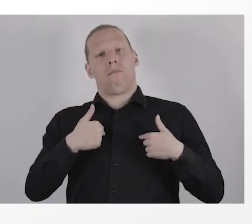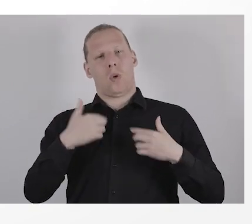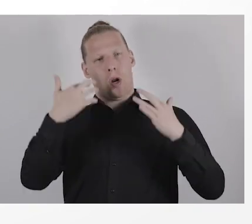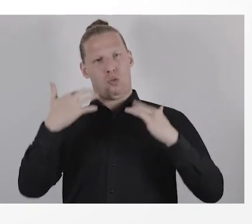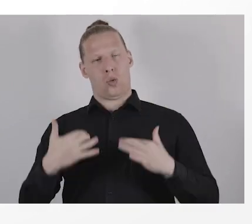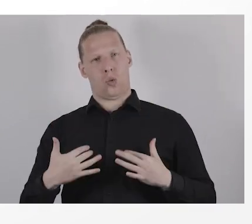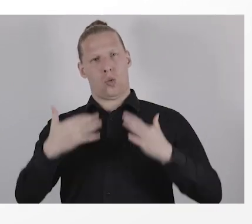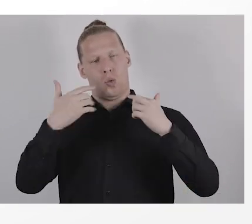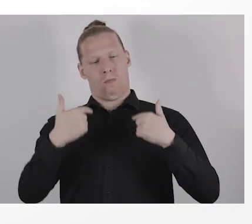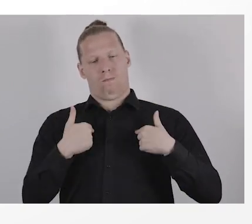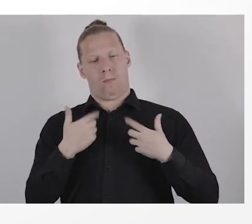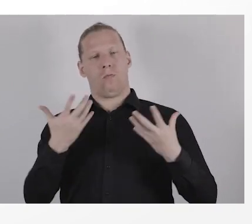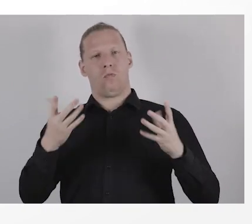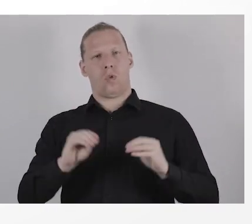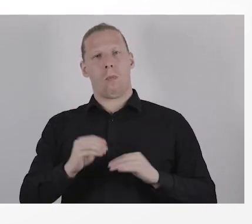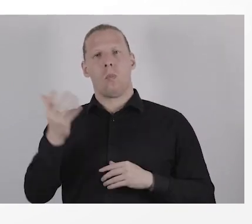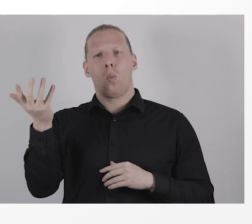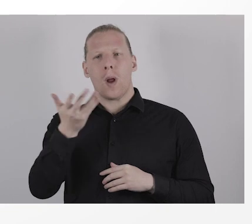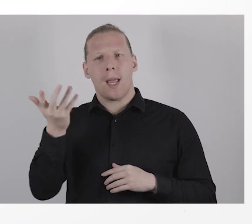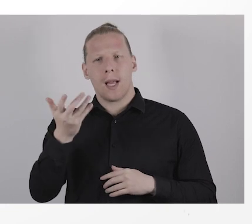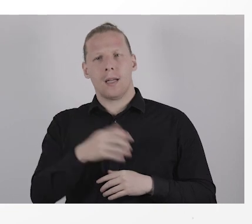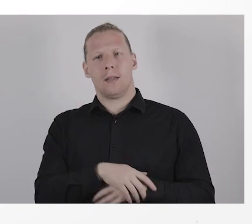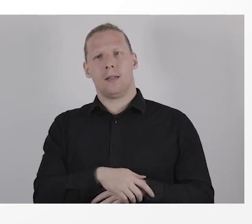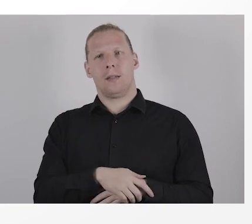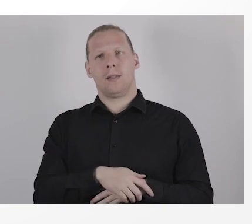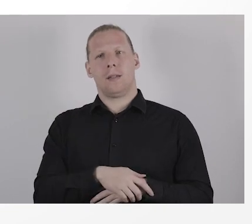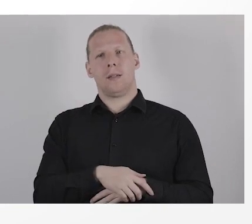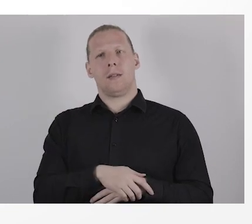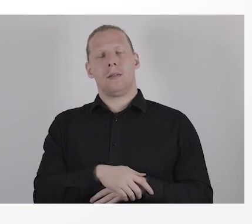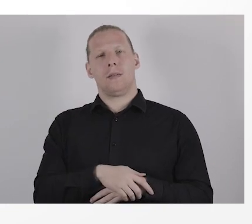by who you are and where you come from...